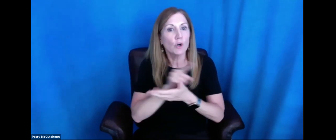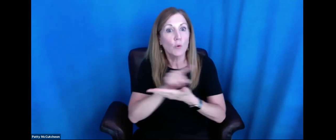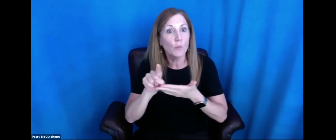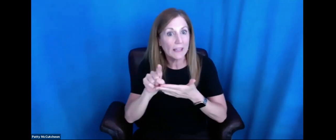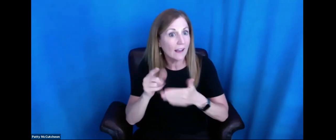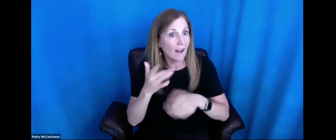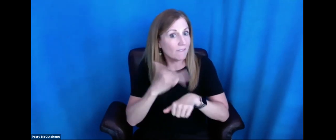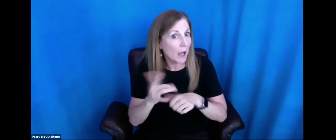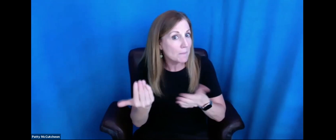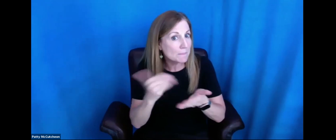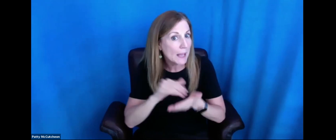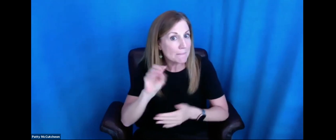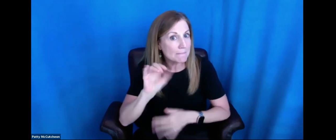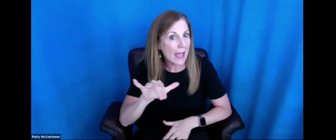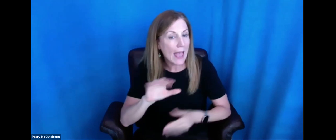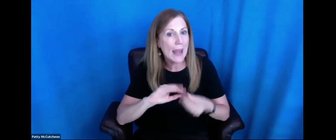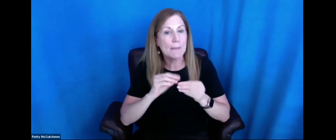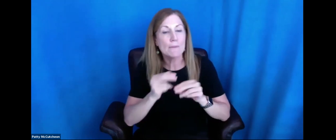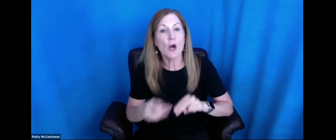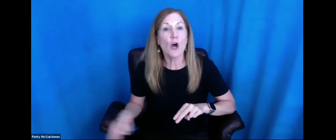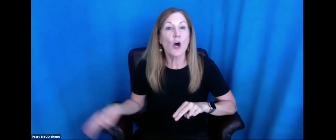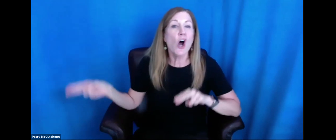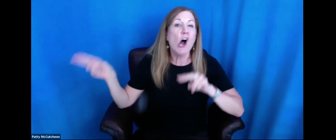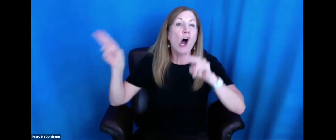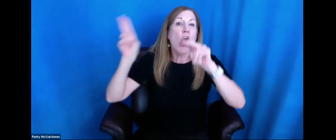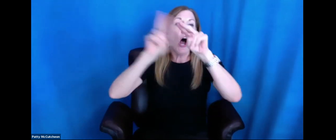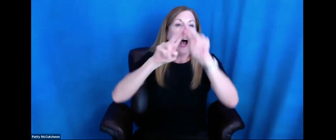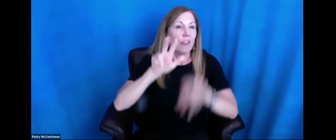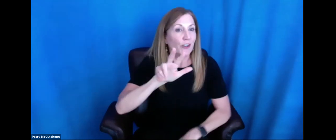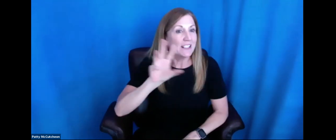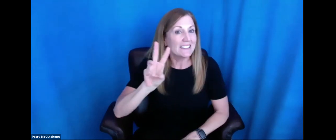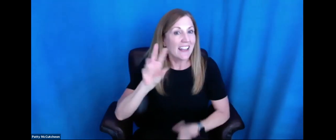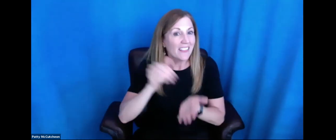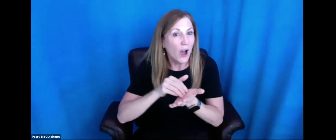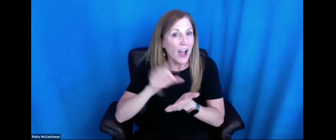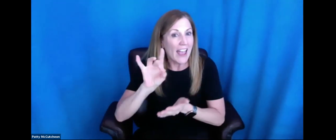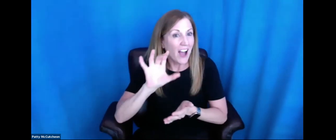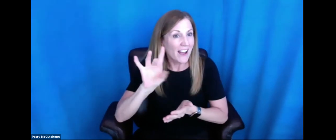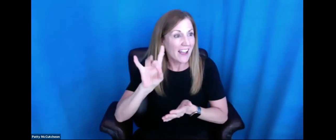was open in May, the number was 36,880.